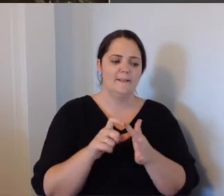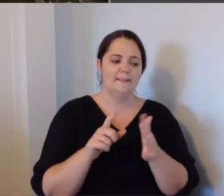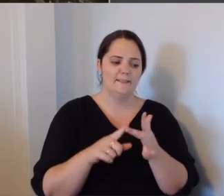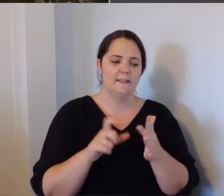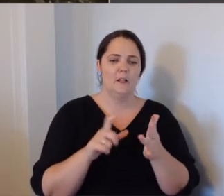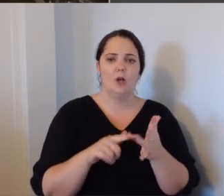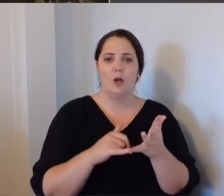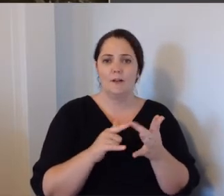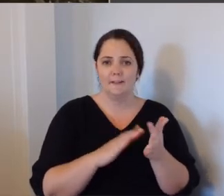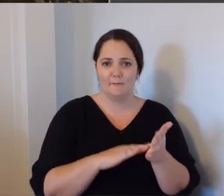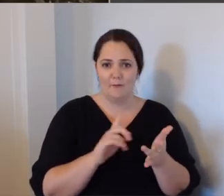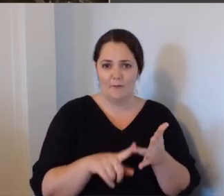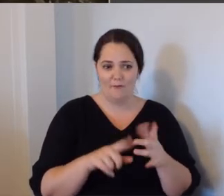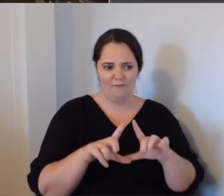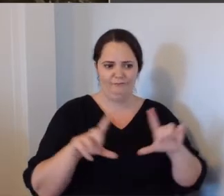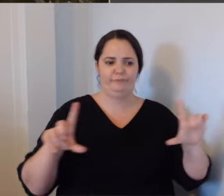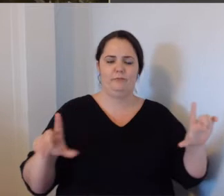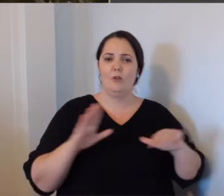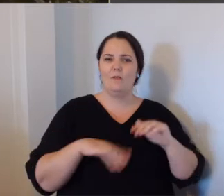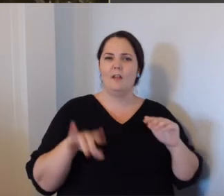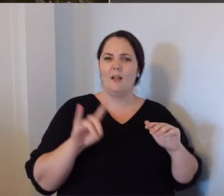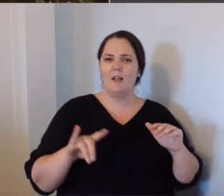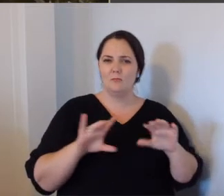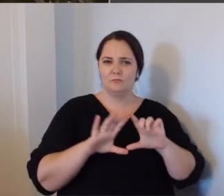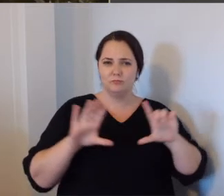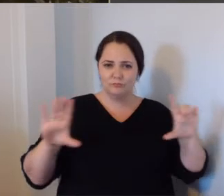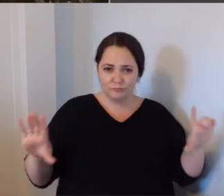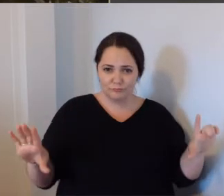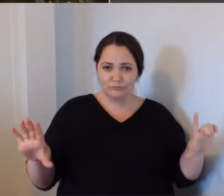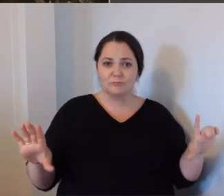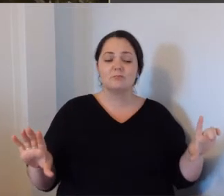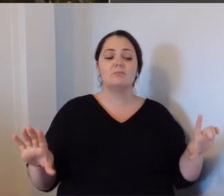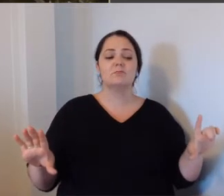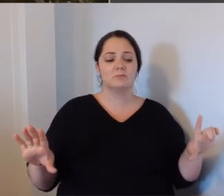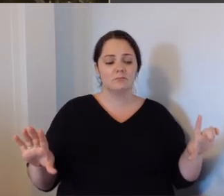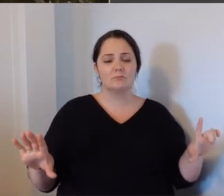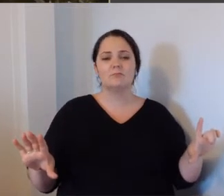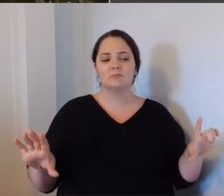in the exhibition and unlike the graceful perfection of the figures of the High Renaissance,